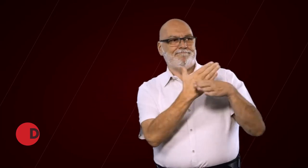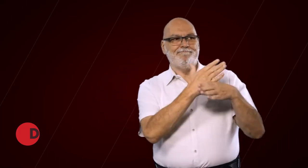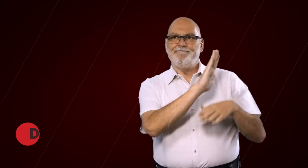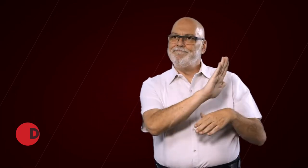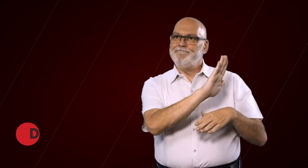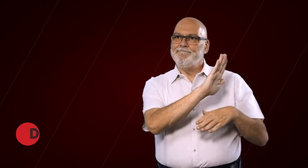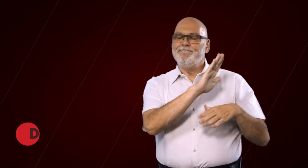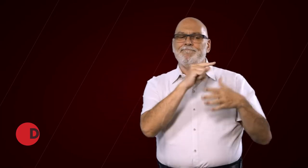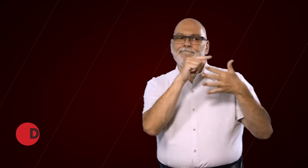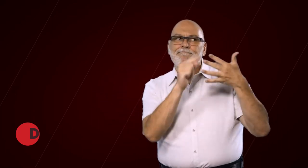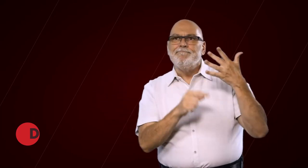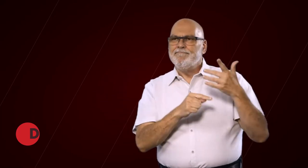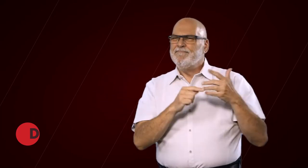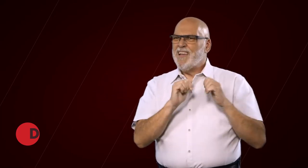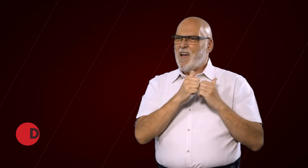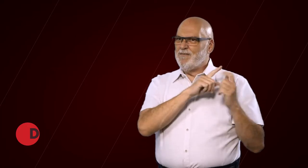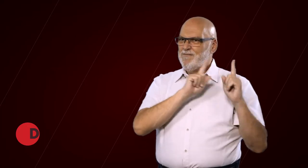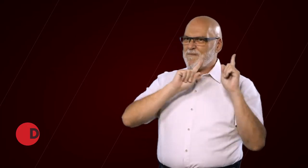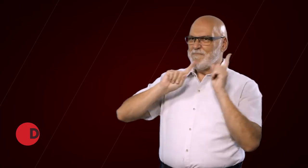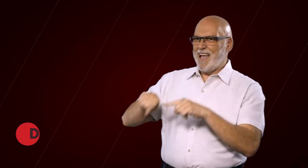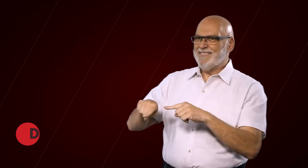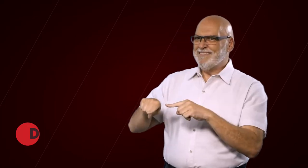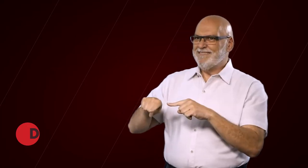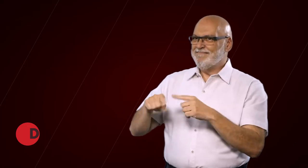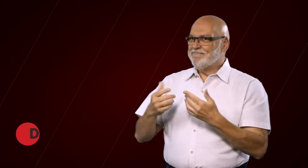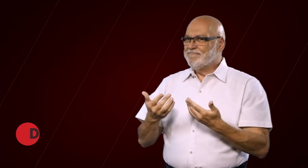by the four groups?